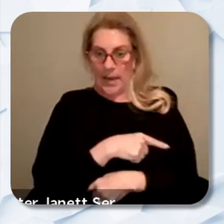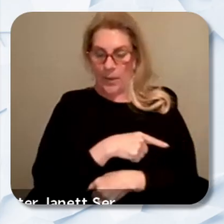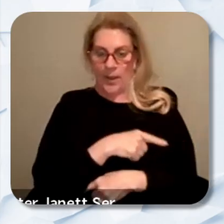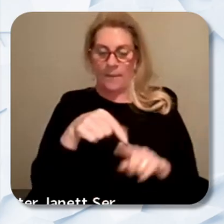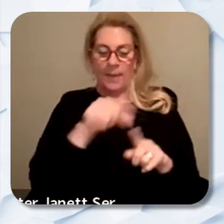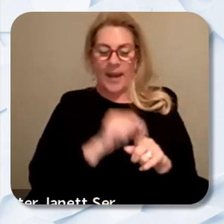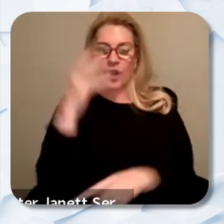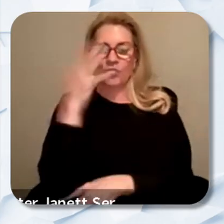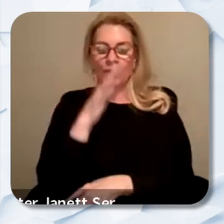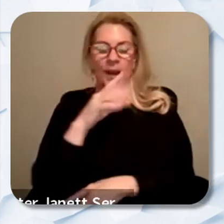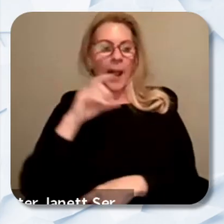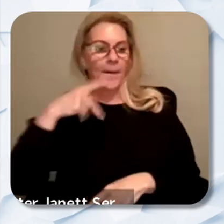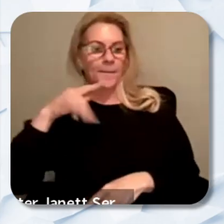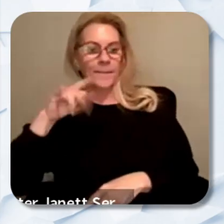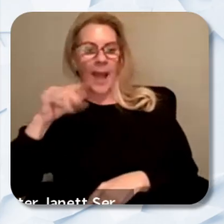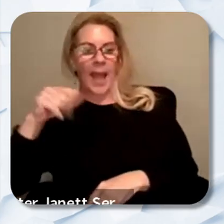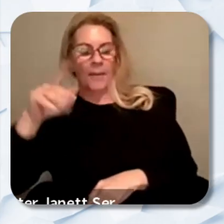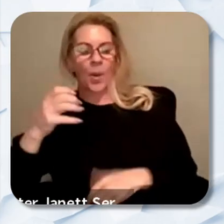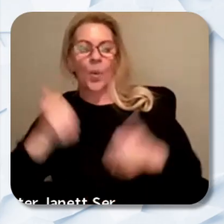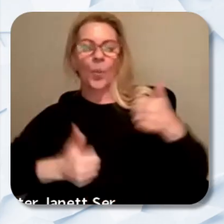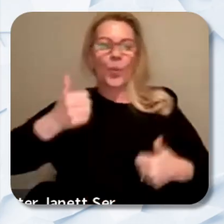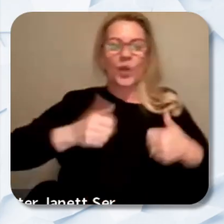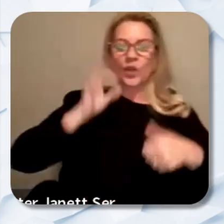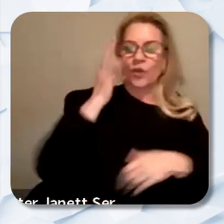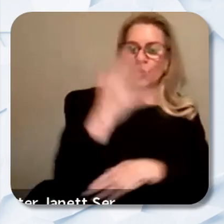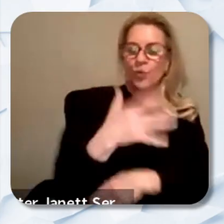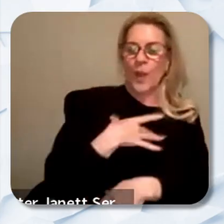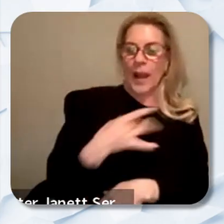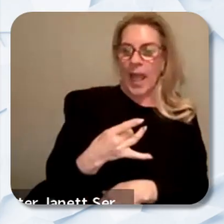a pineapple tree what fruit tree do you like the best? Write the first letter of your name under